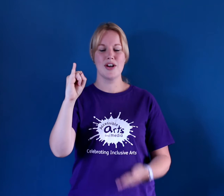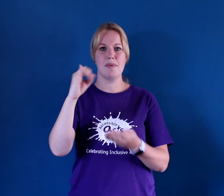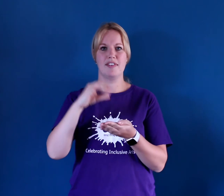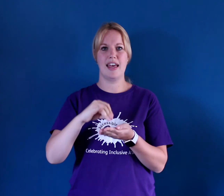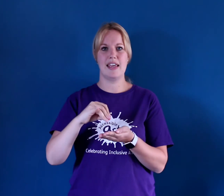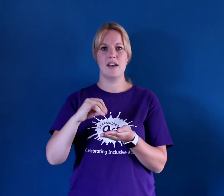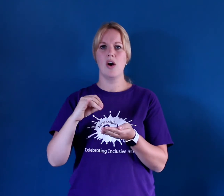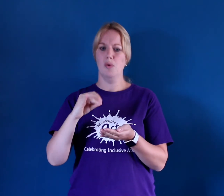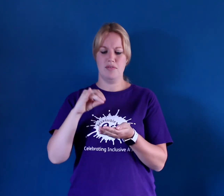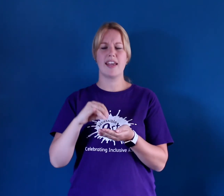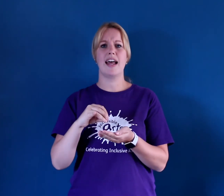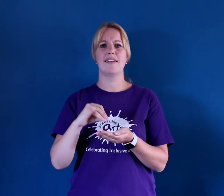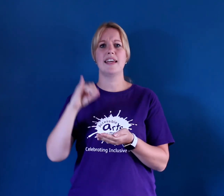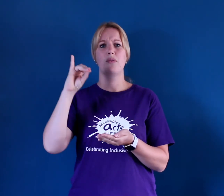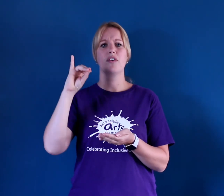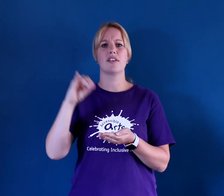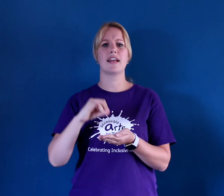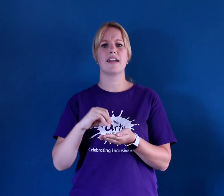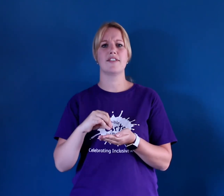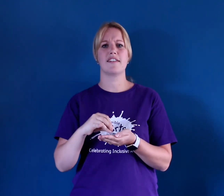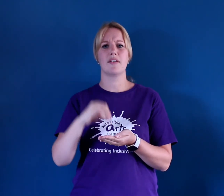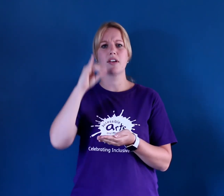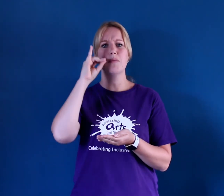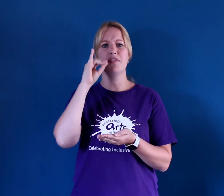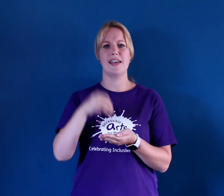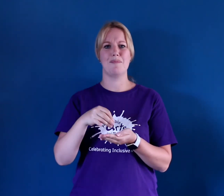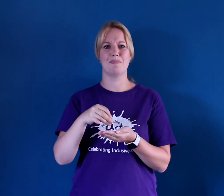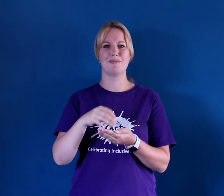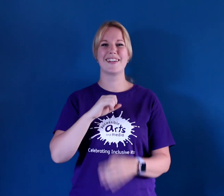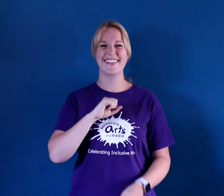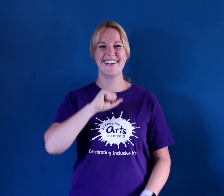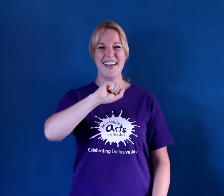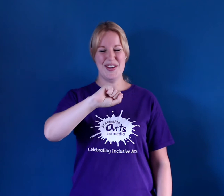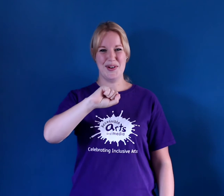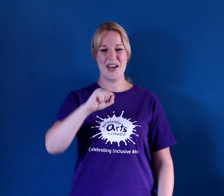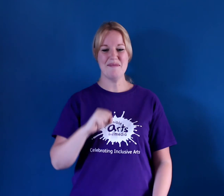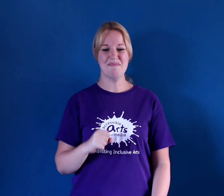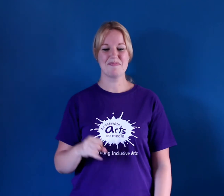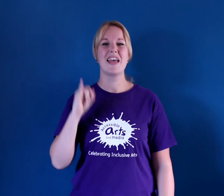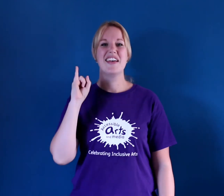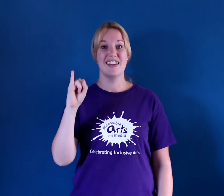Cup of tea- we’re drinking our tea and we’ve got to stick our little finger out. Cup of tea. Your turn.